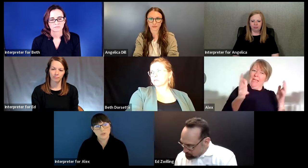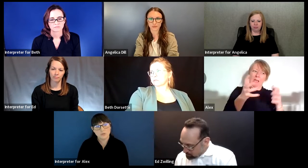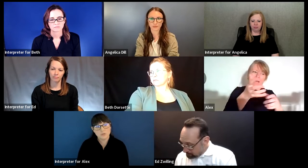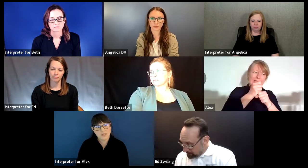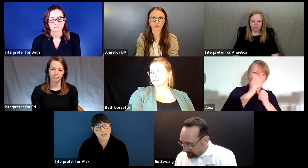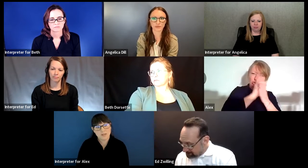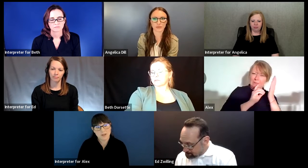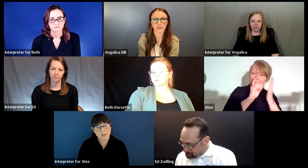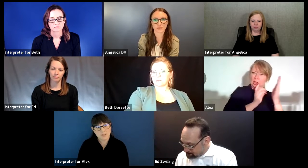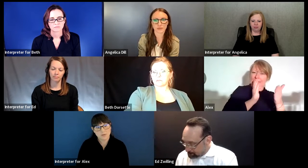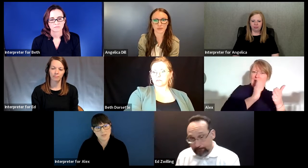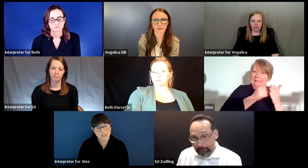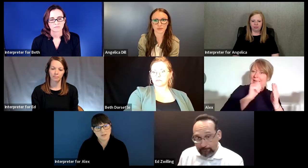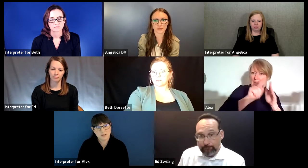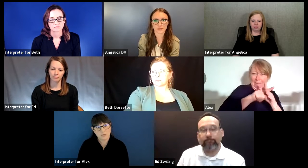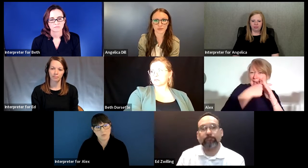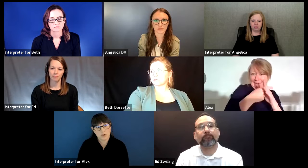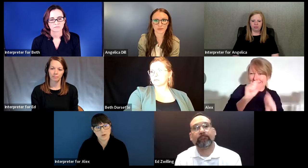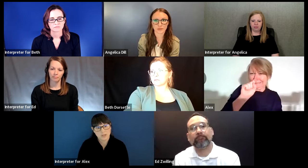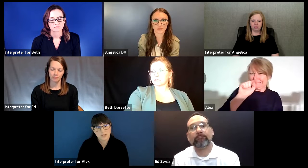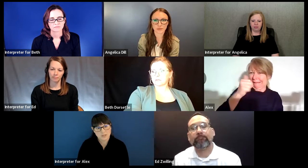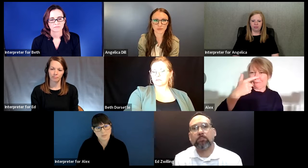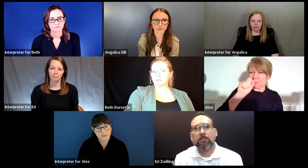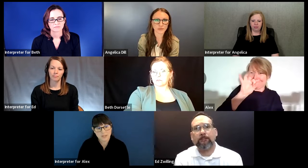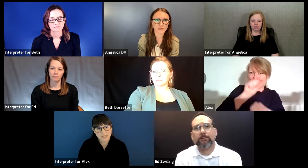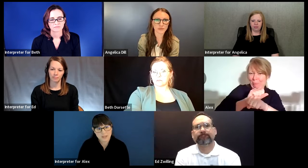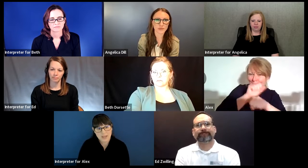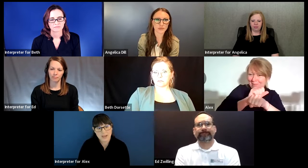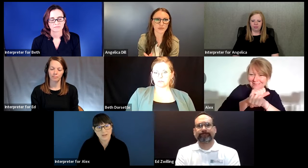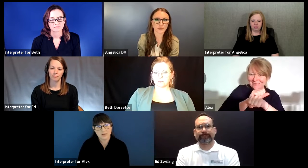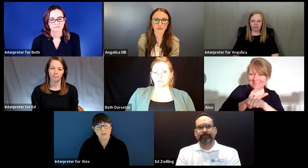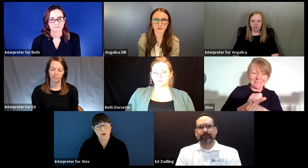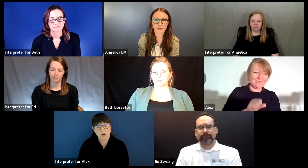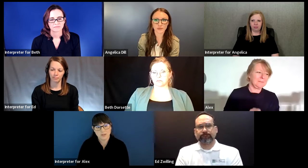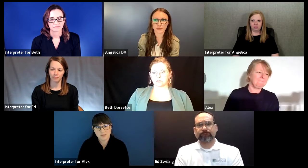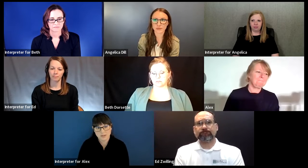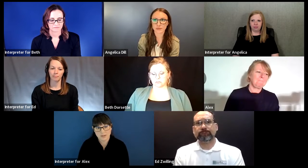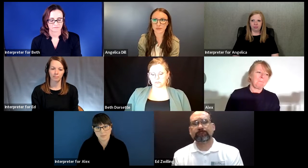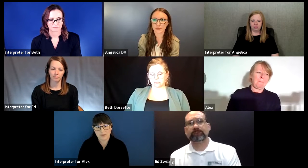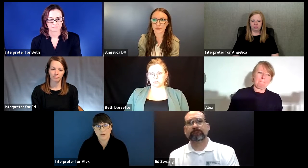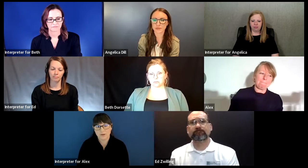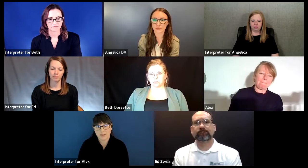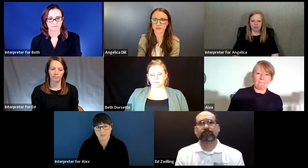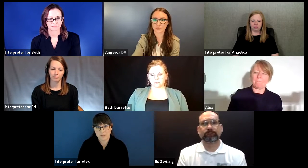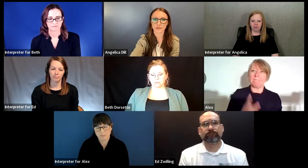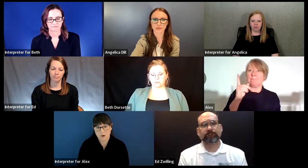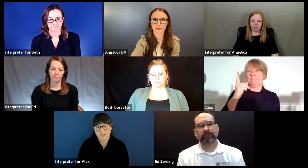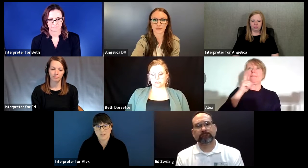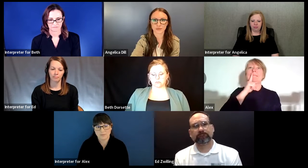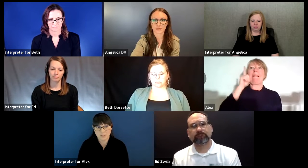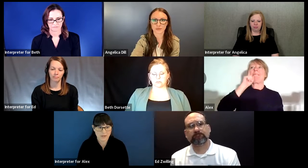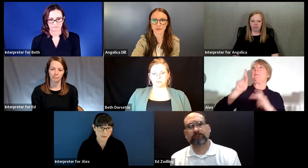Would you say that disclosing your disability can cause a barrier at the onset of the entire